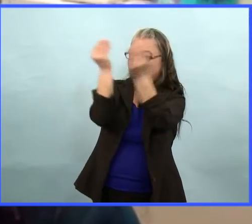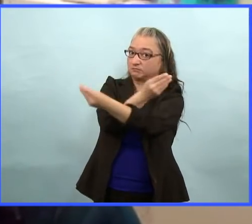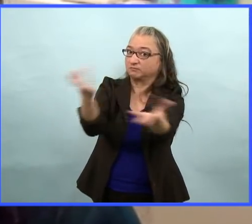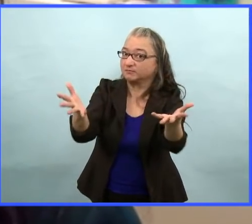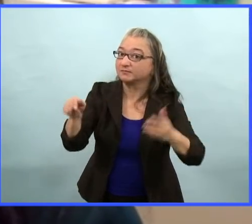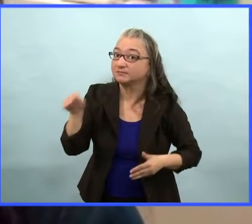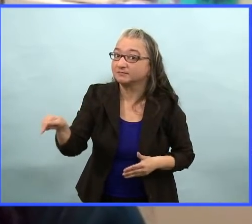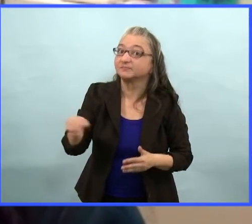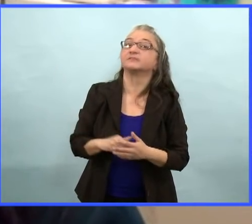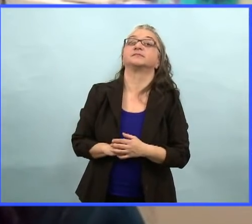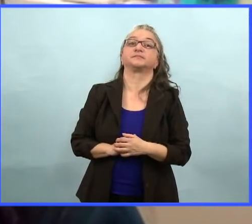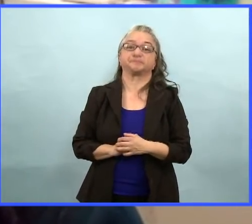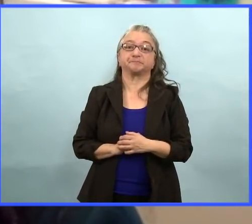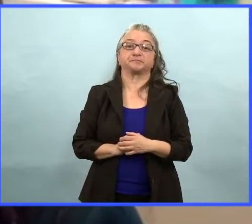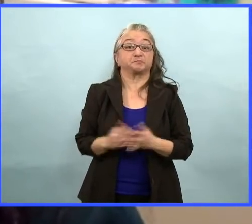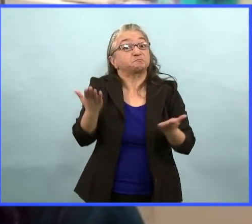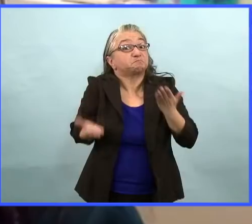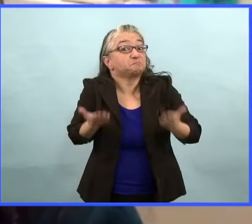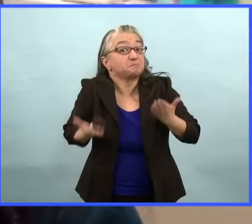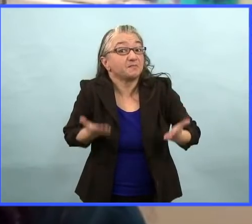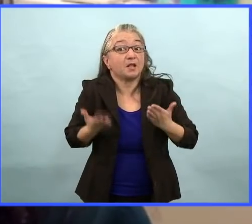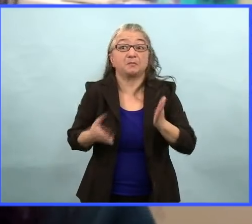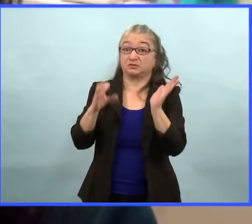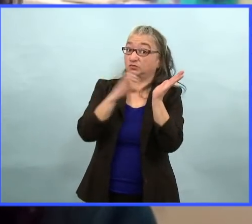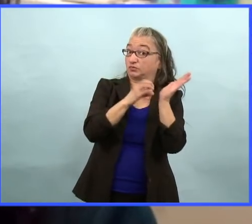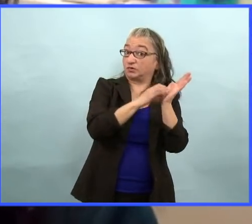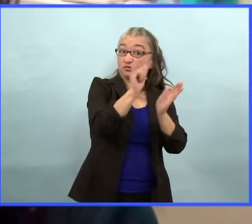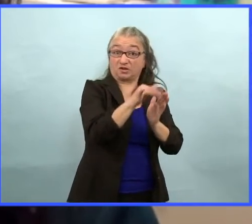the opportunity for dr reimer in case there was anything additional she wanted to add